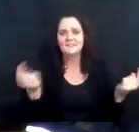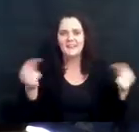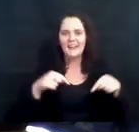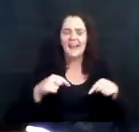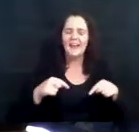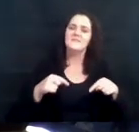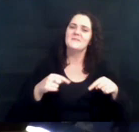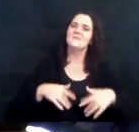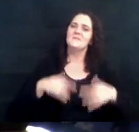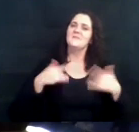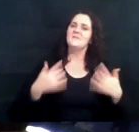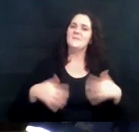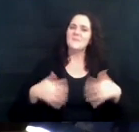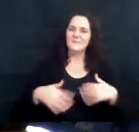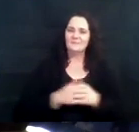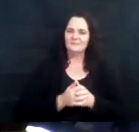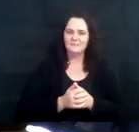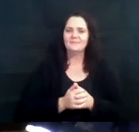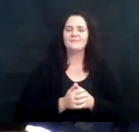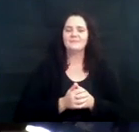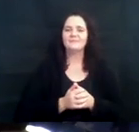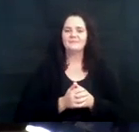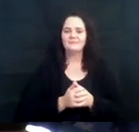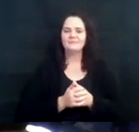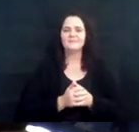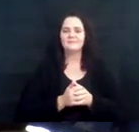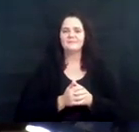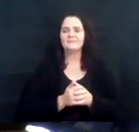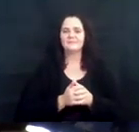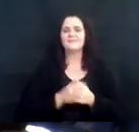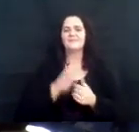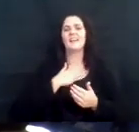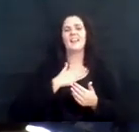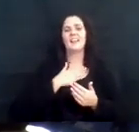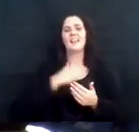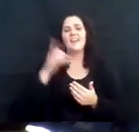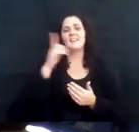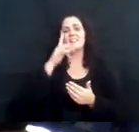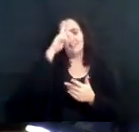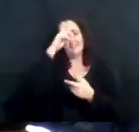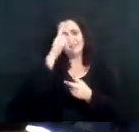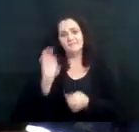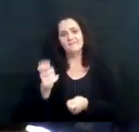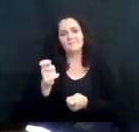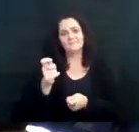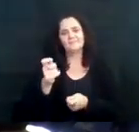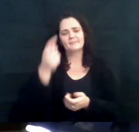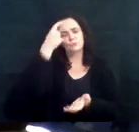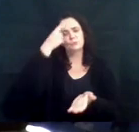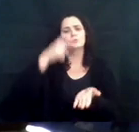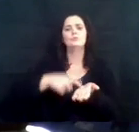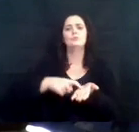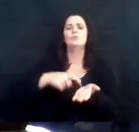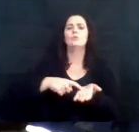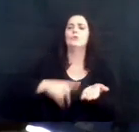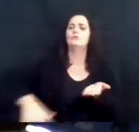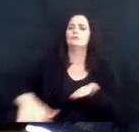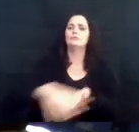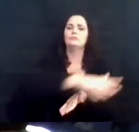So, I would like to also share Shannon's acknowledgement of country and the traditional owners of the land on which